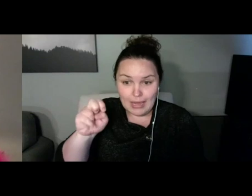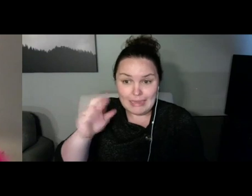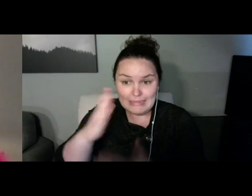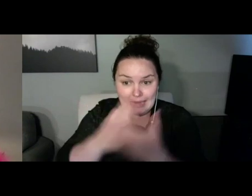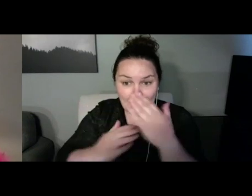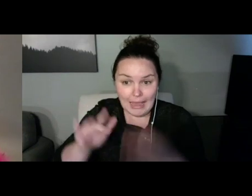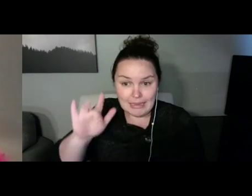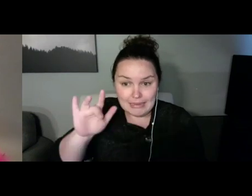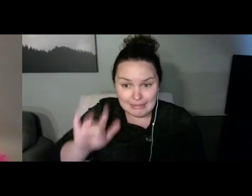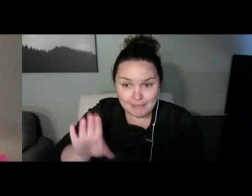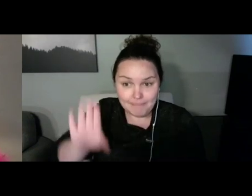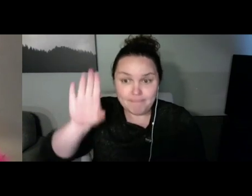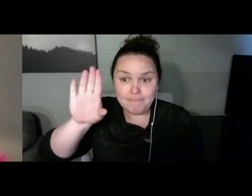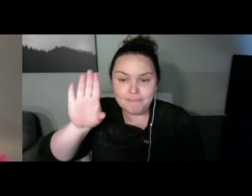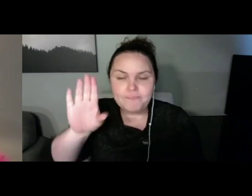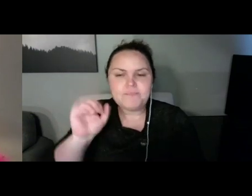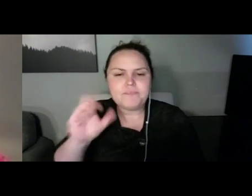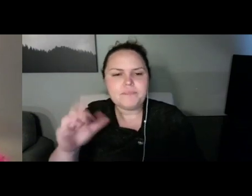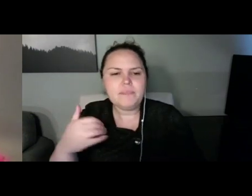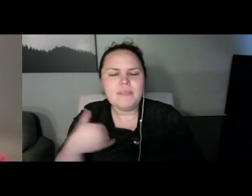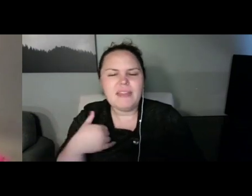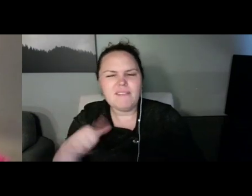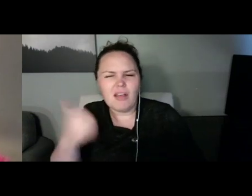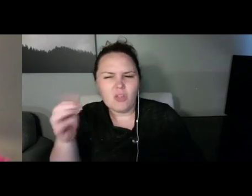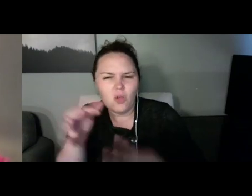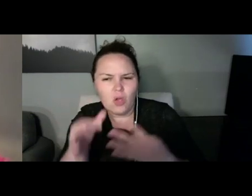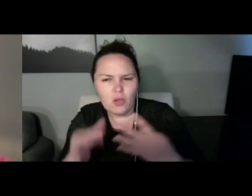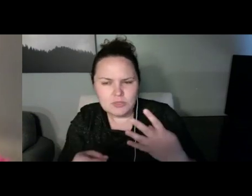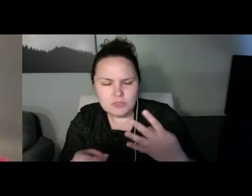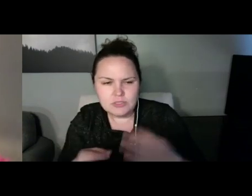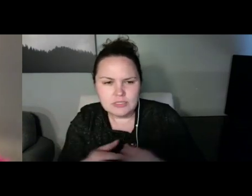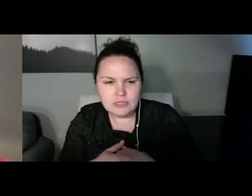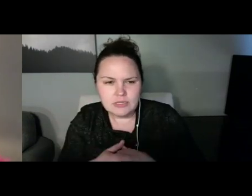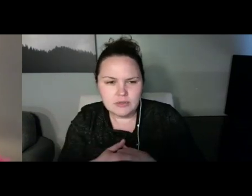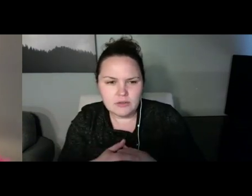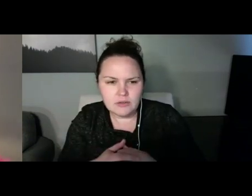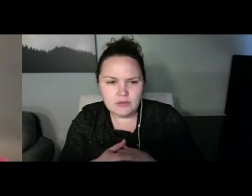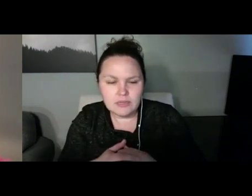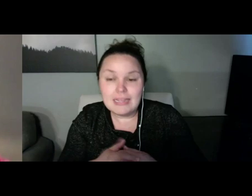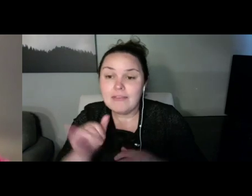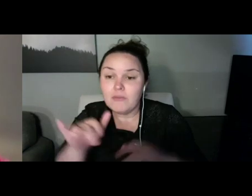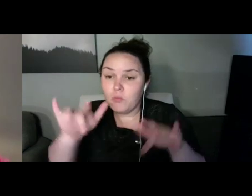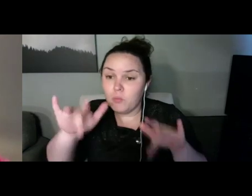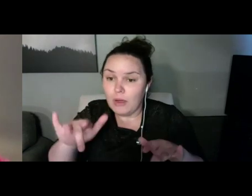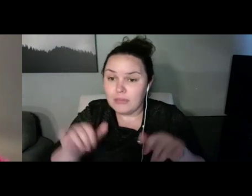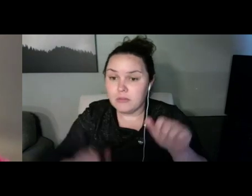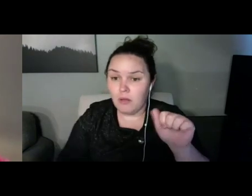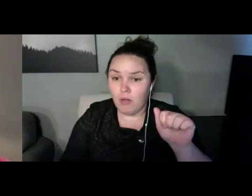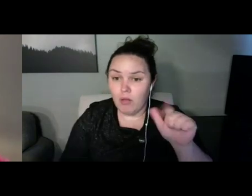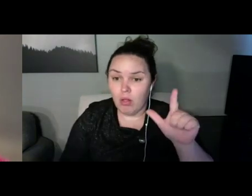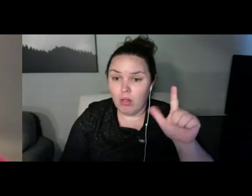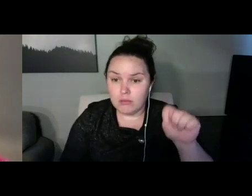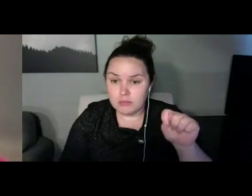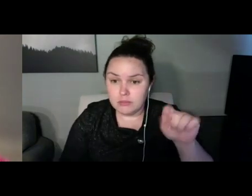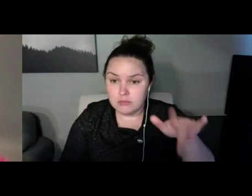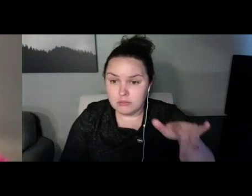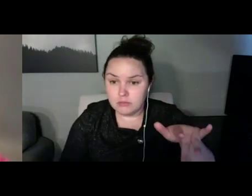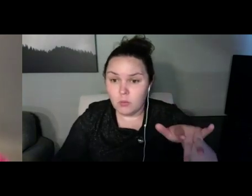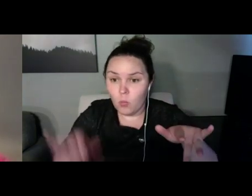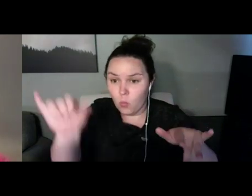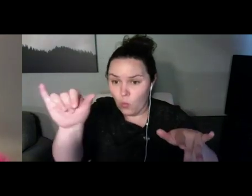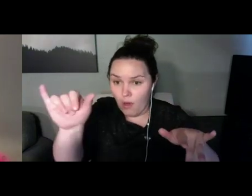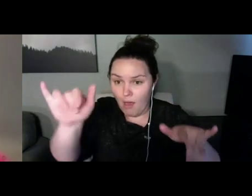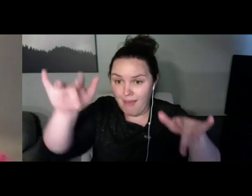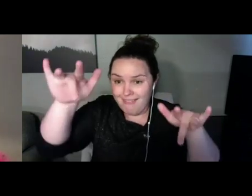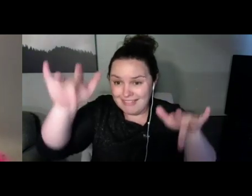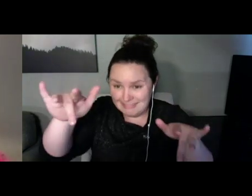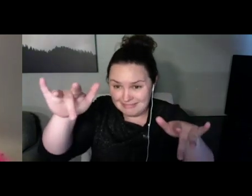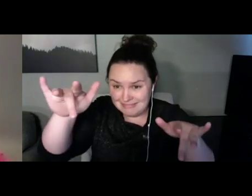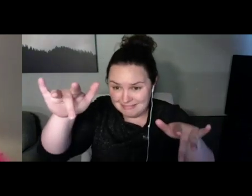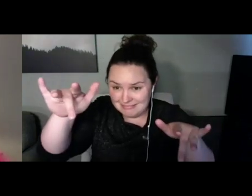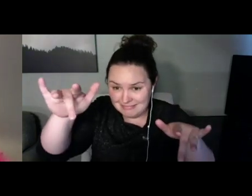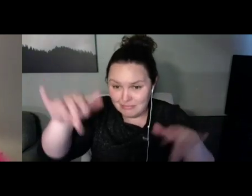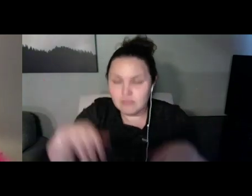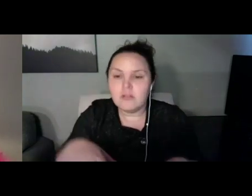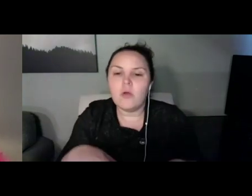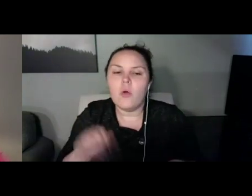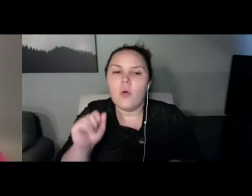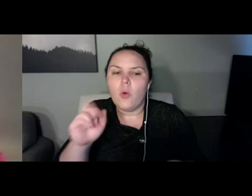or there is a shortcut button which would be the alt Y on a PC or option Y on a Mac.